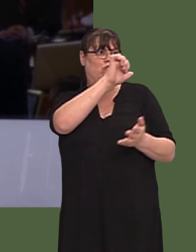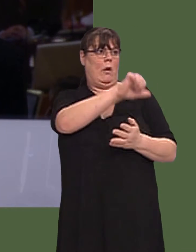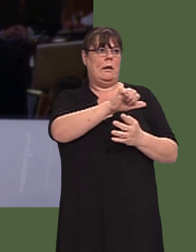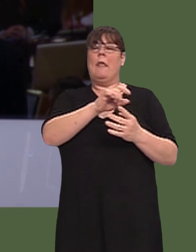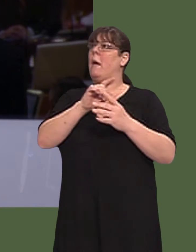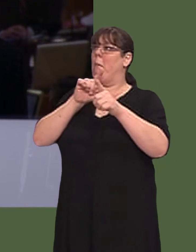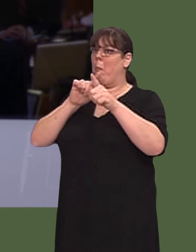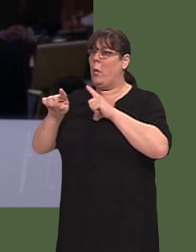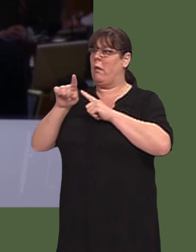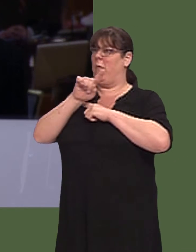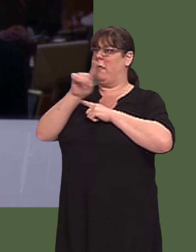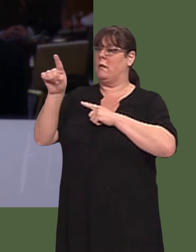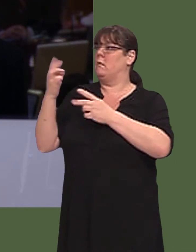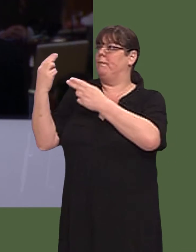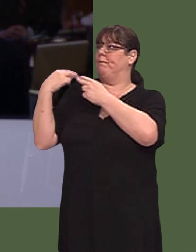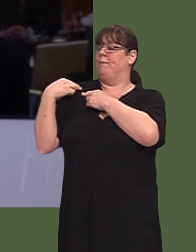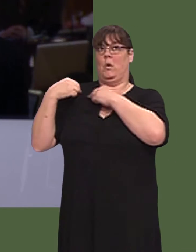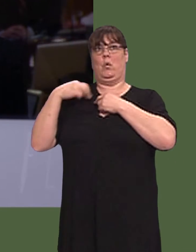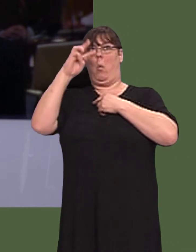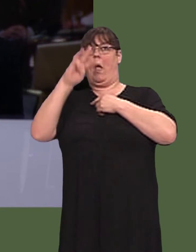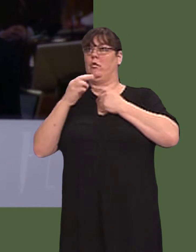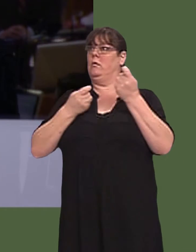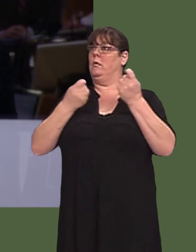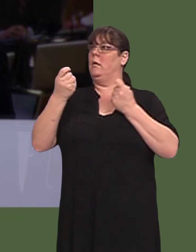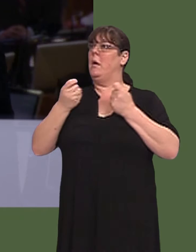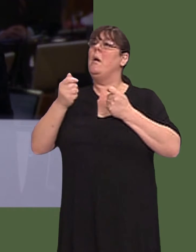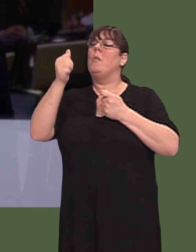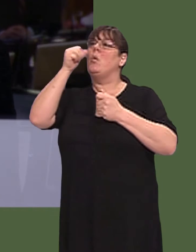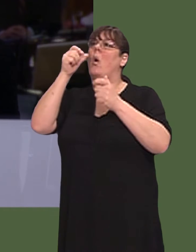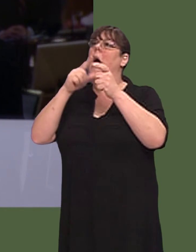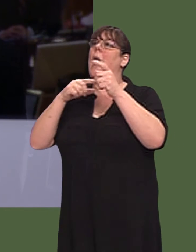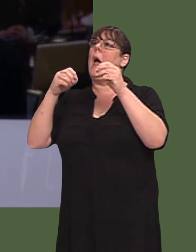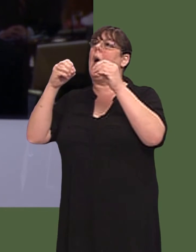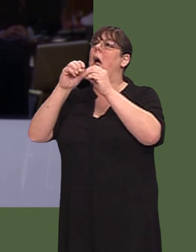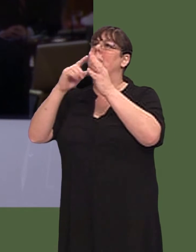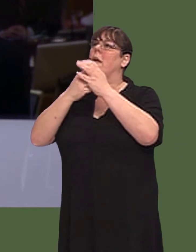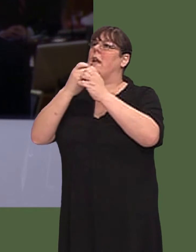of this isnít devolved, of course the management of Abergavenny station is within the remit